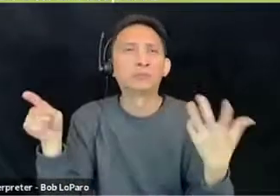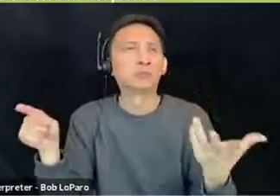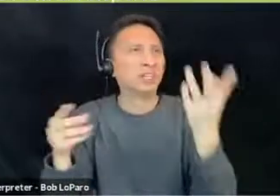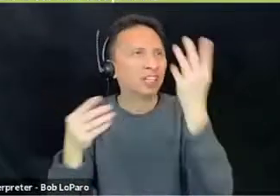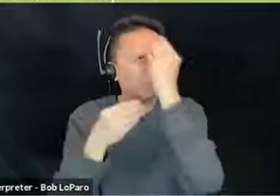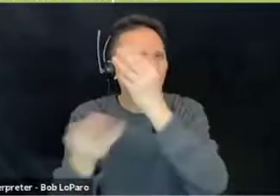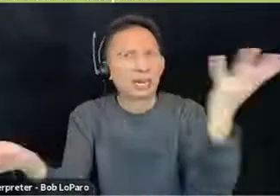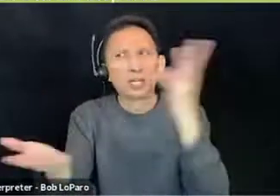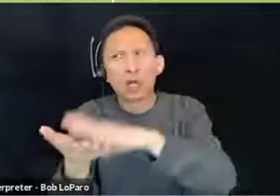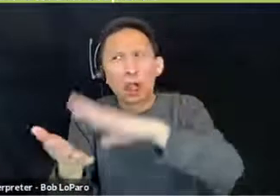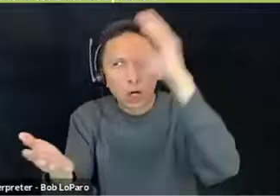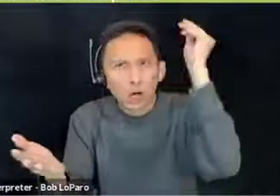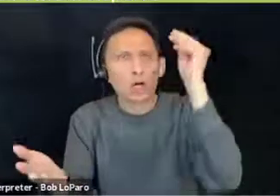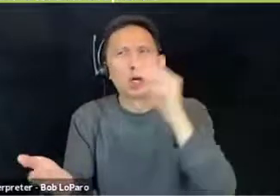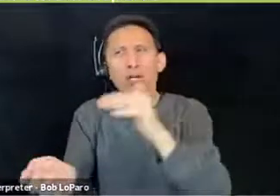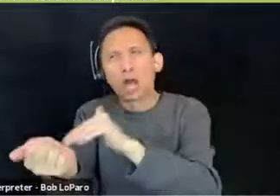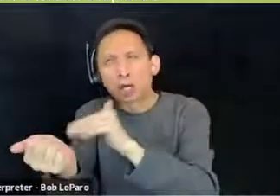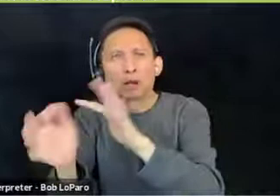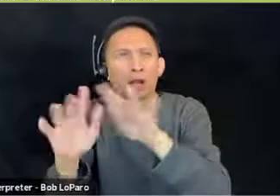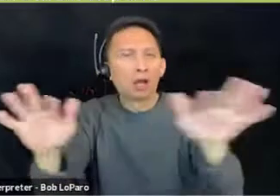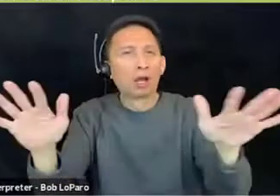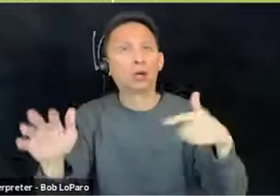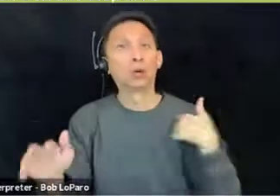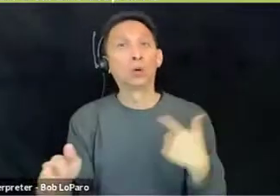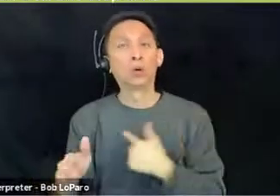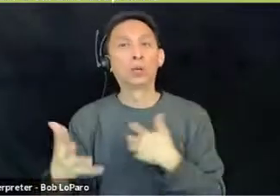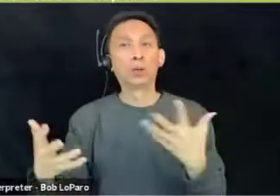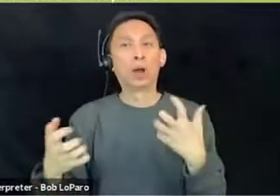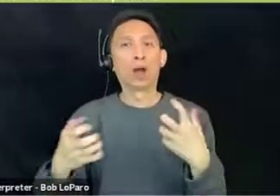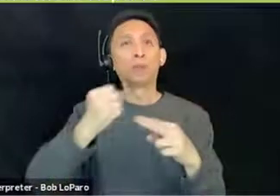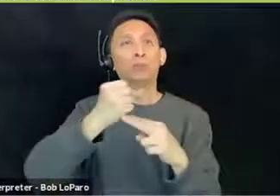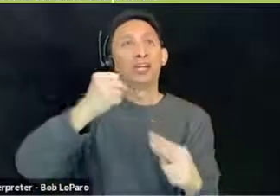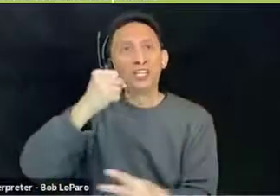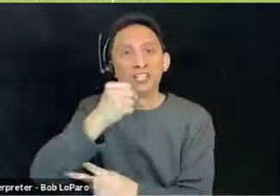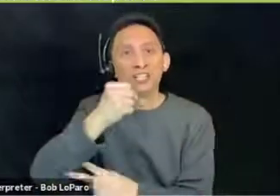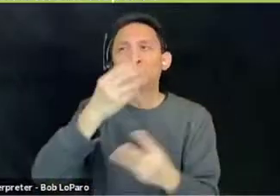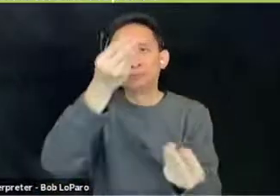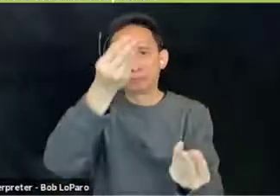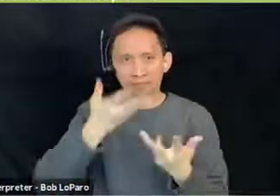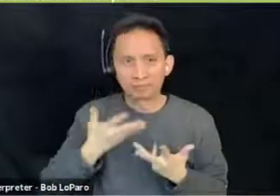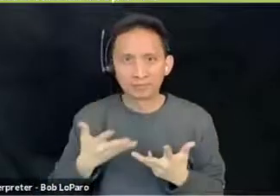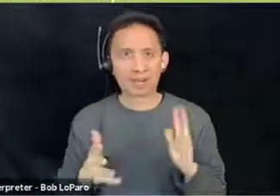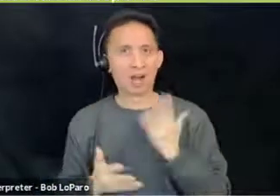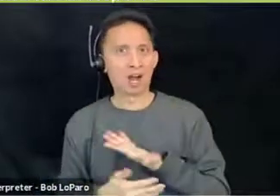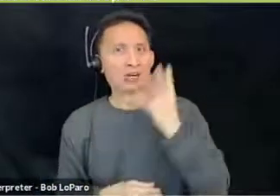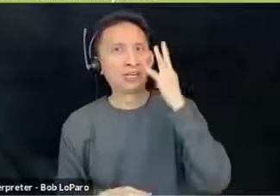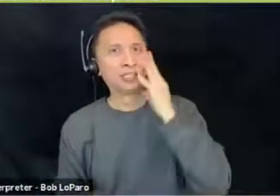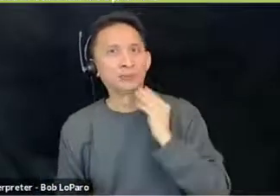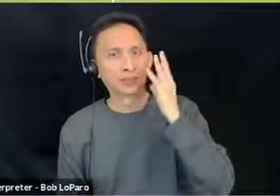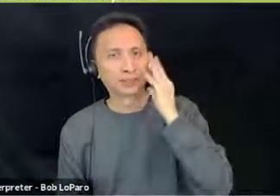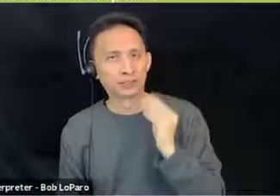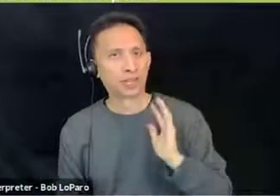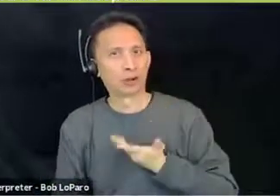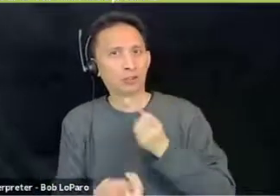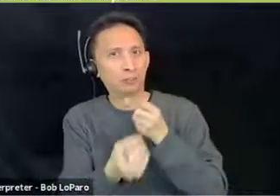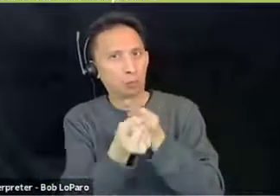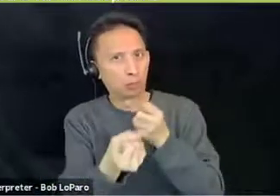further implications down the line. But, you know, what all this means is that these families